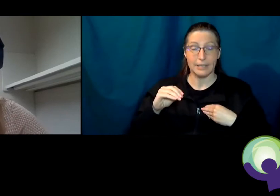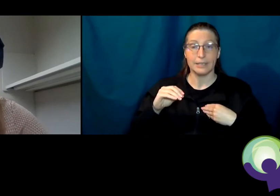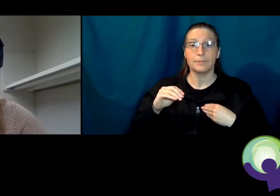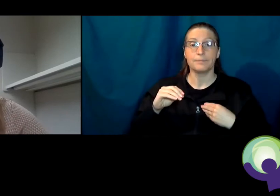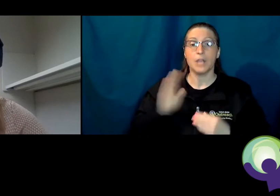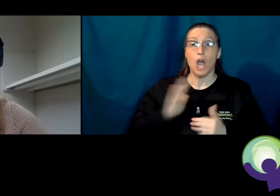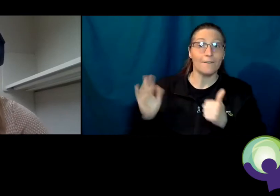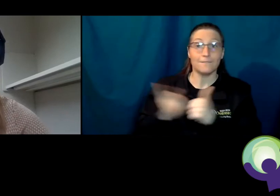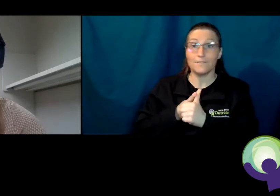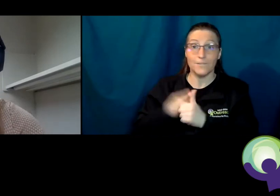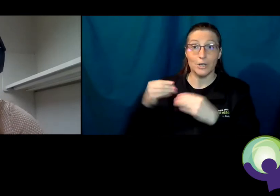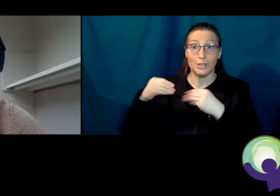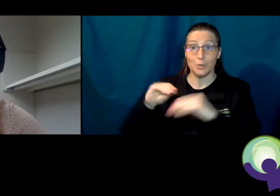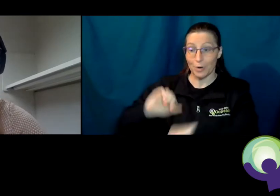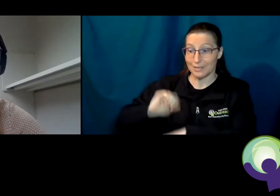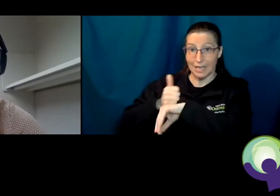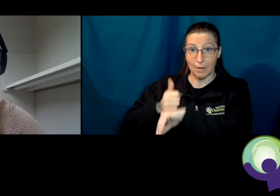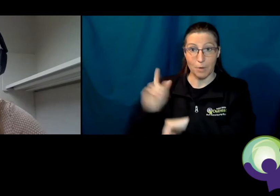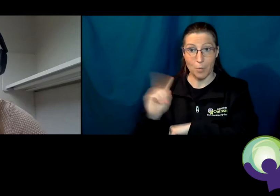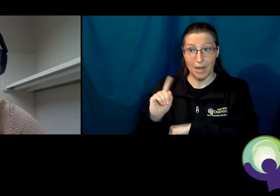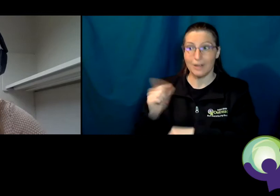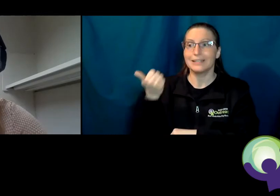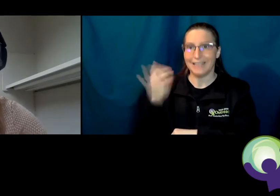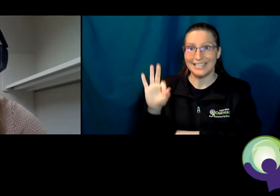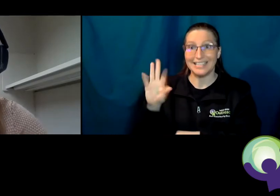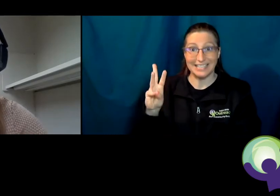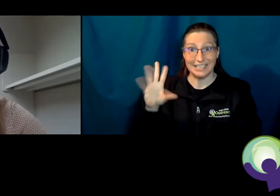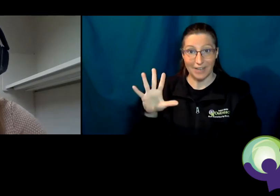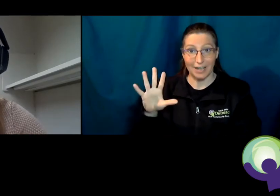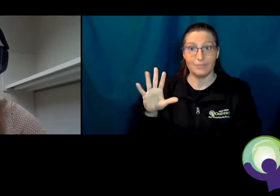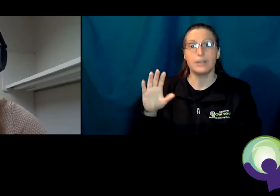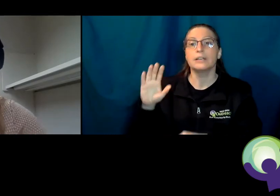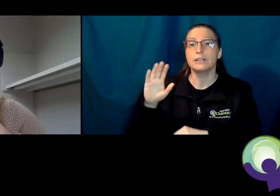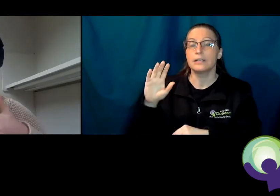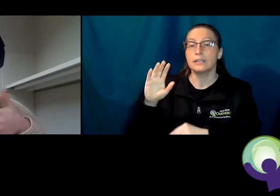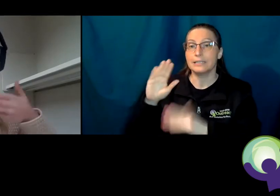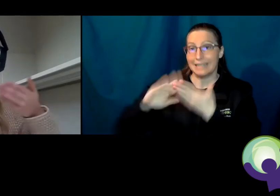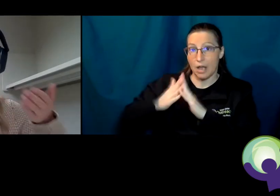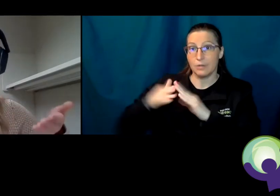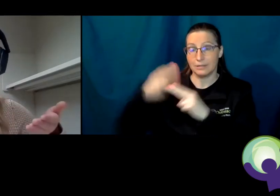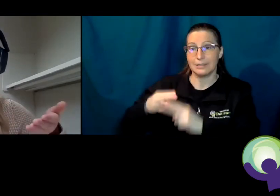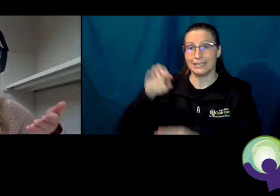store location was opened in 1965 in Eau Claire, Wisconsin. well even though our first location